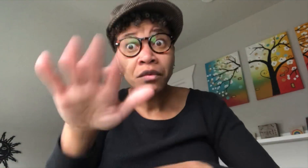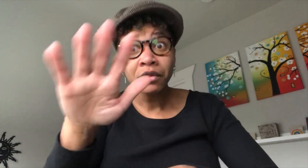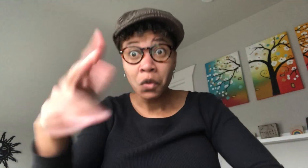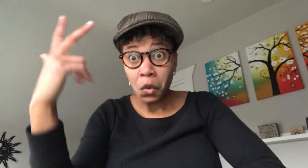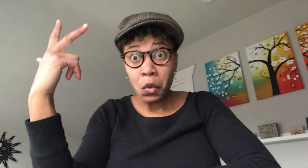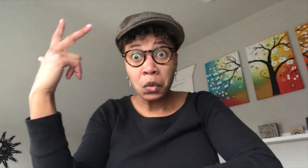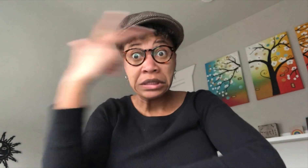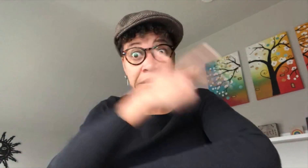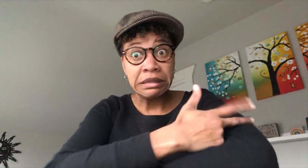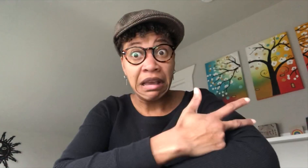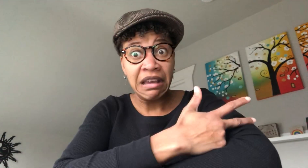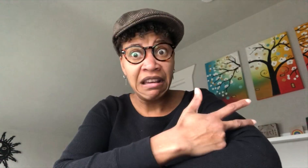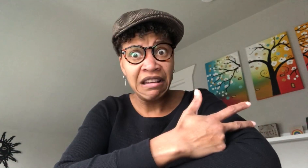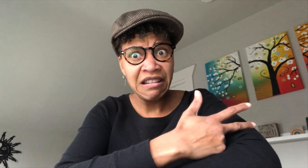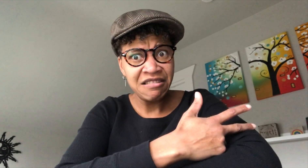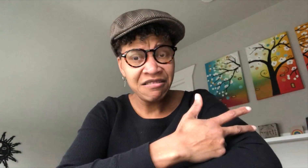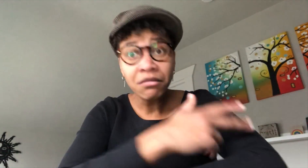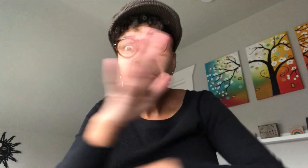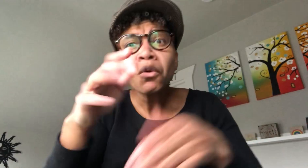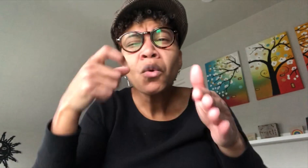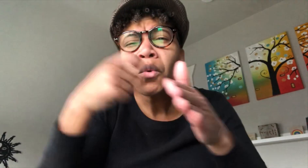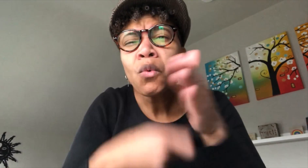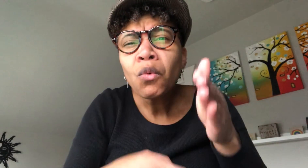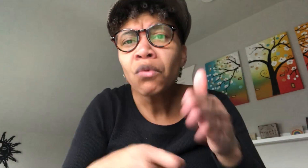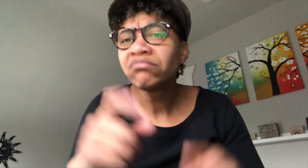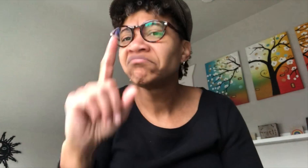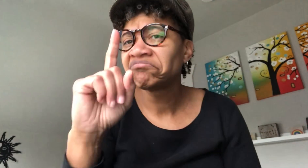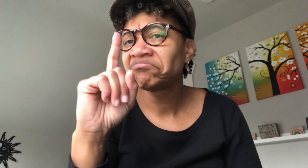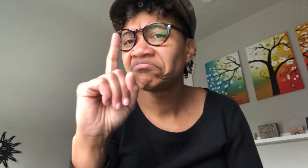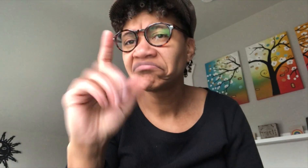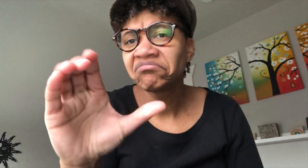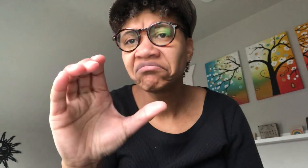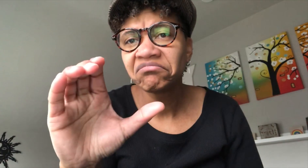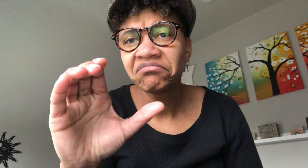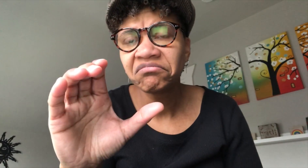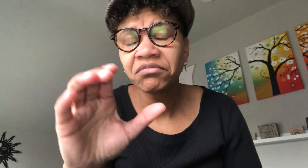For 3 days of creativity, a ticket costs $100.